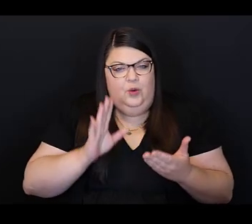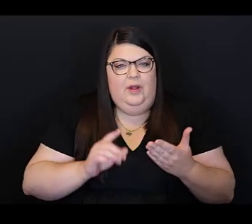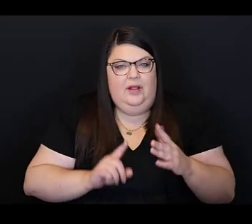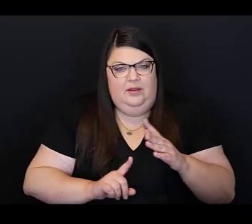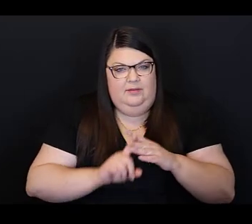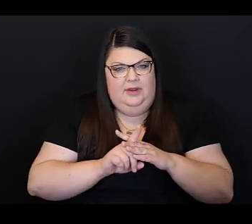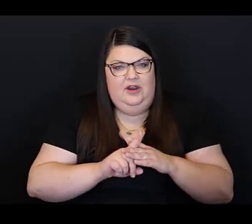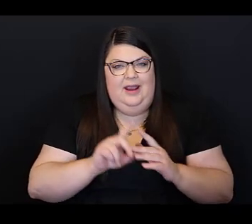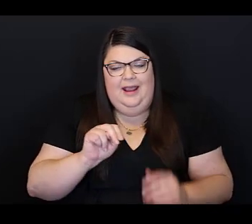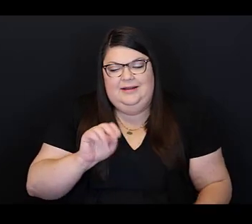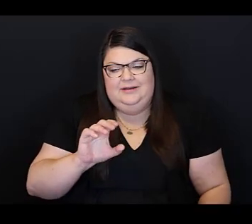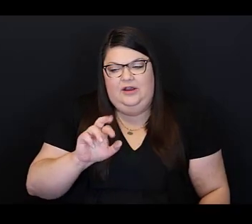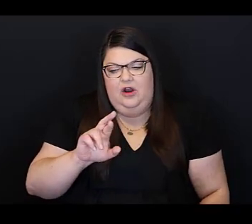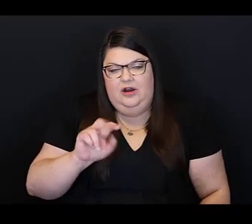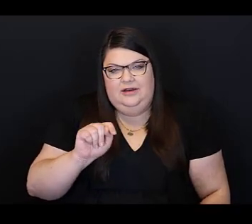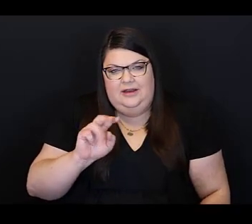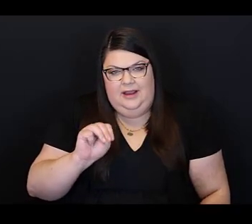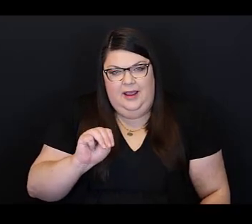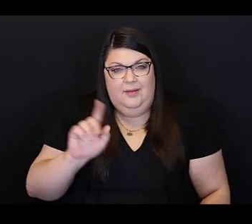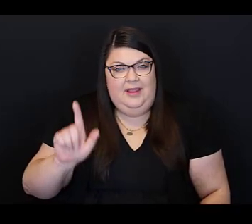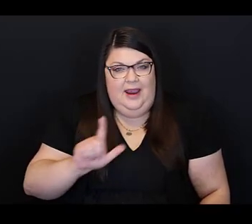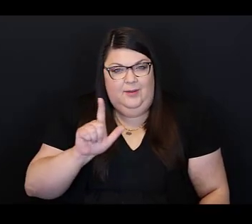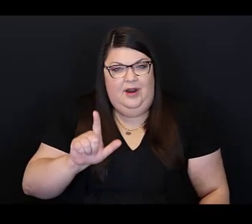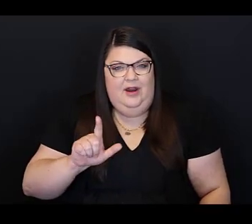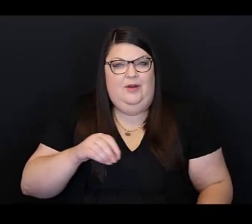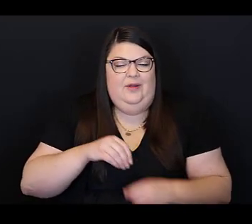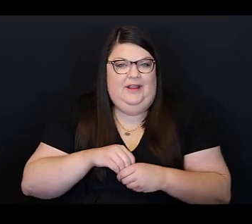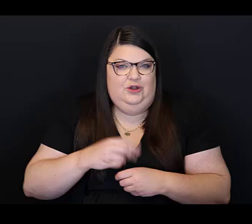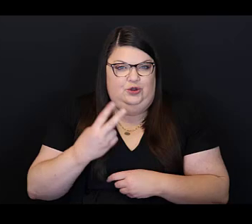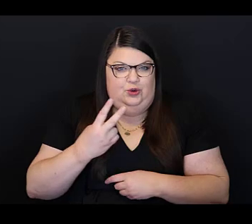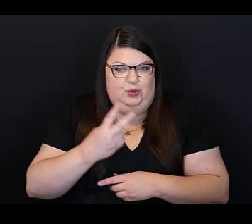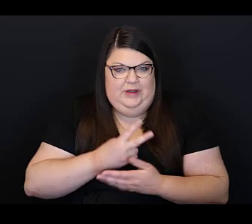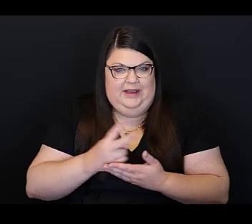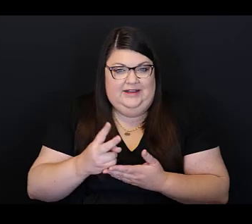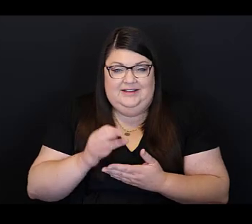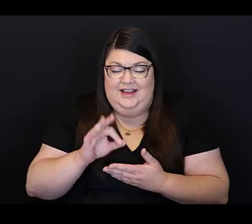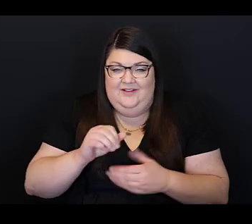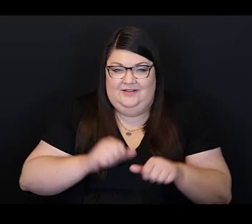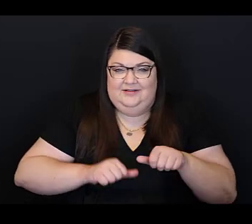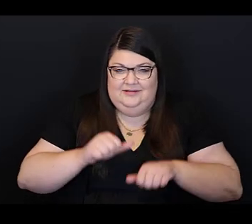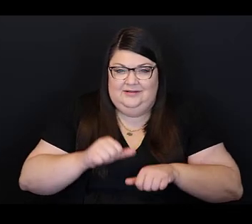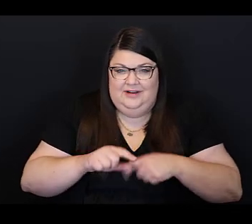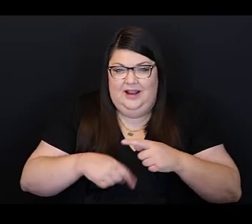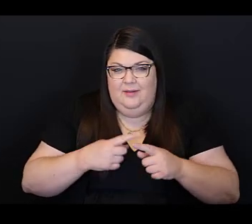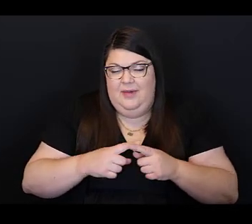will appear in the NCRTM library within two weeks. If you are uncertain whether materials